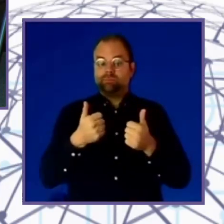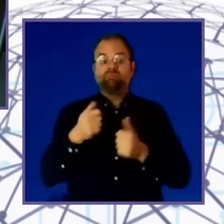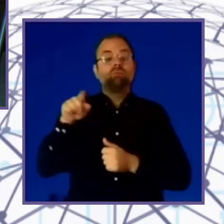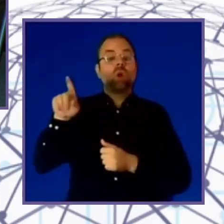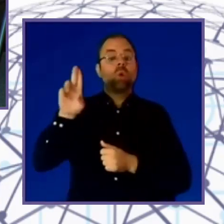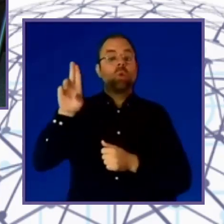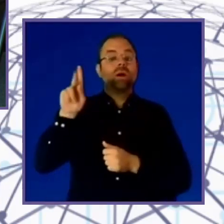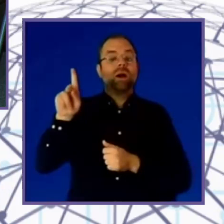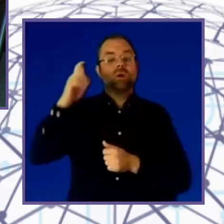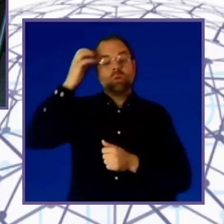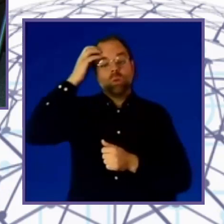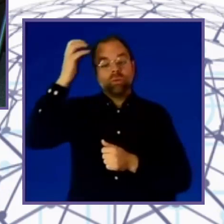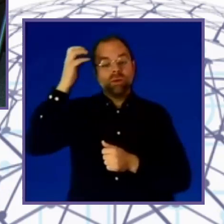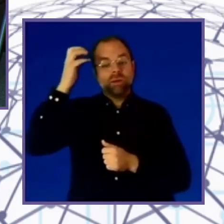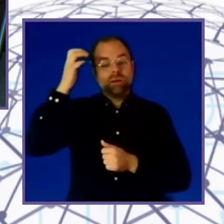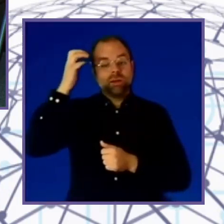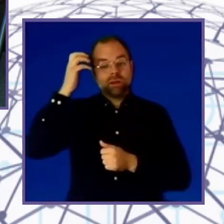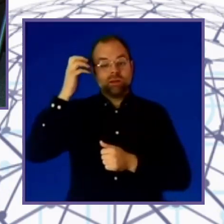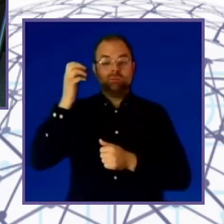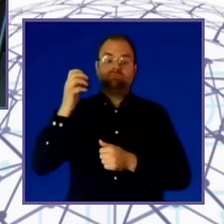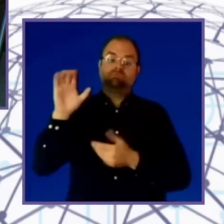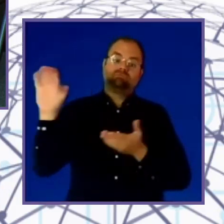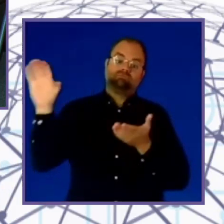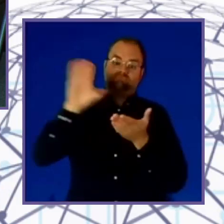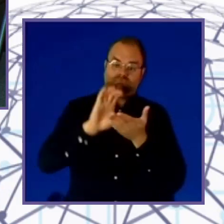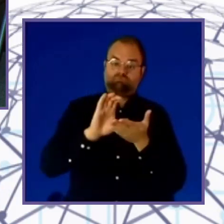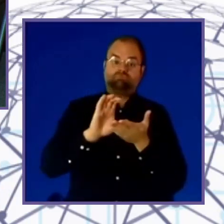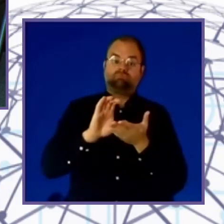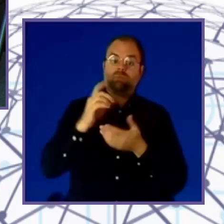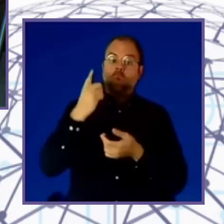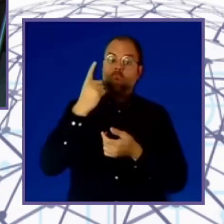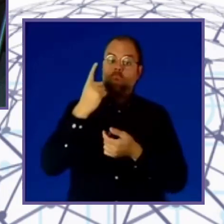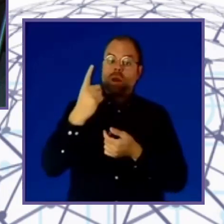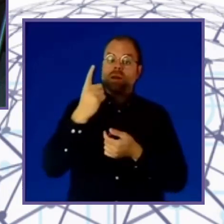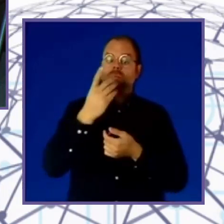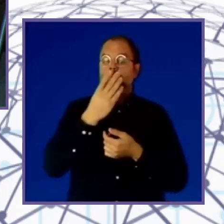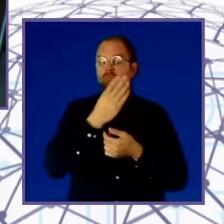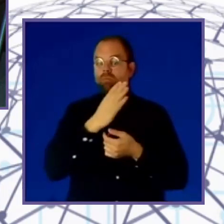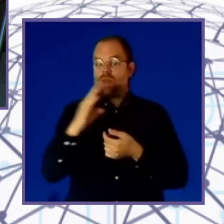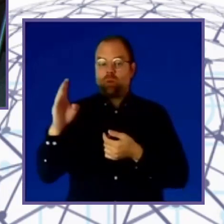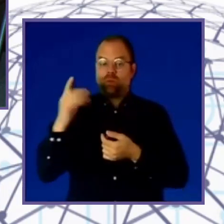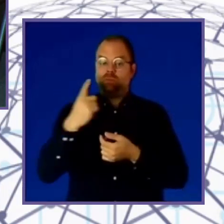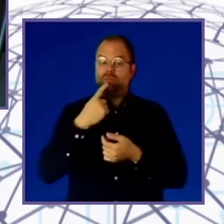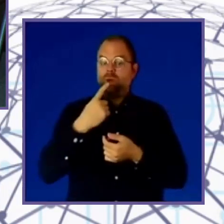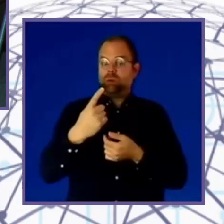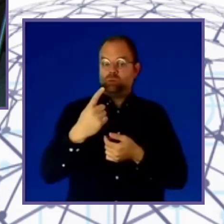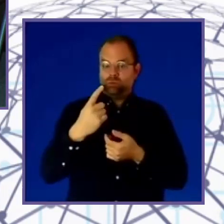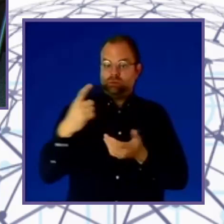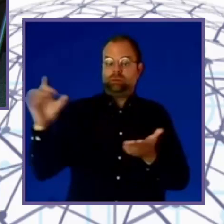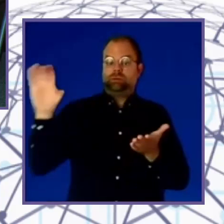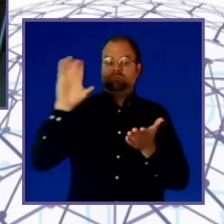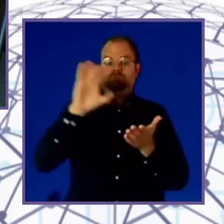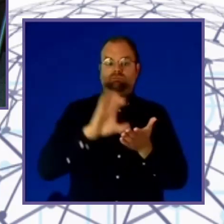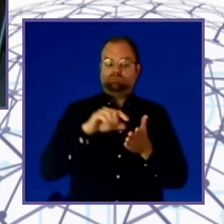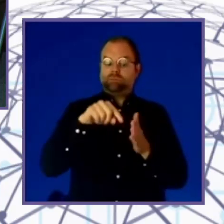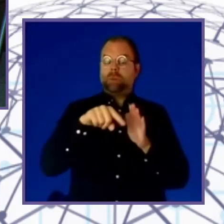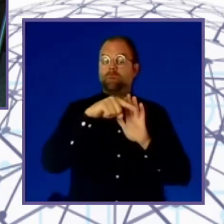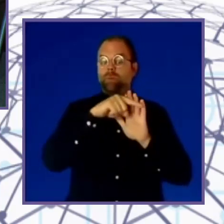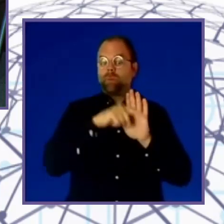as a disability and rights champion and social entrepreneur. Kent University stated that this